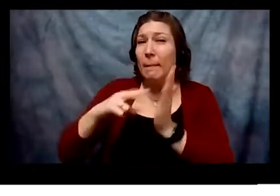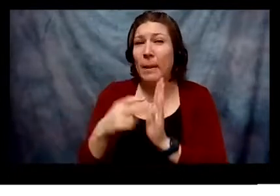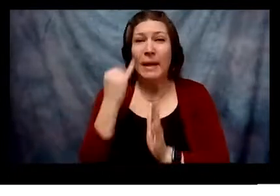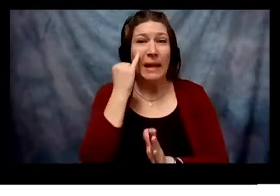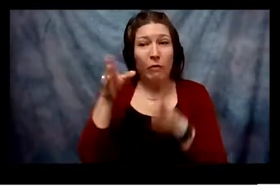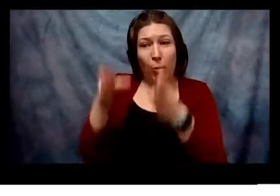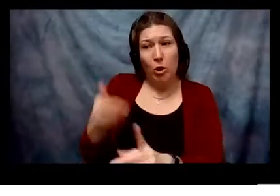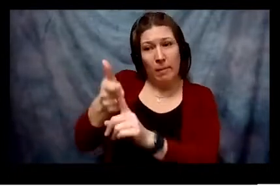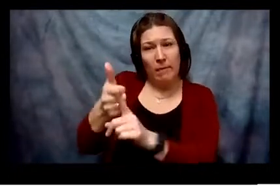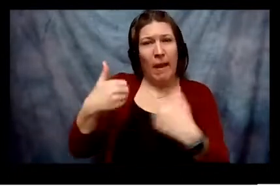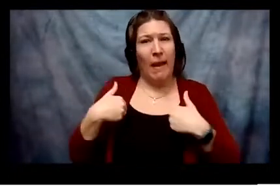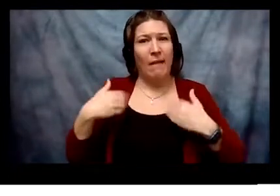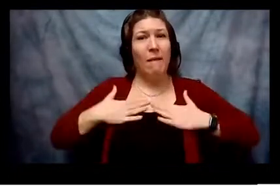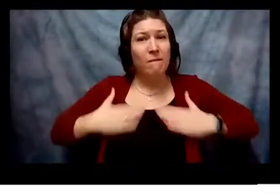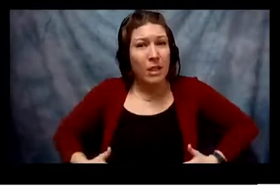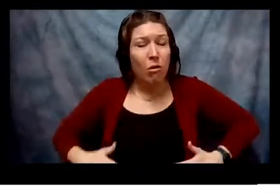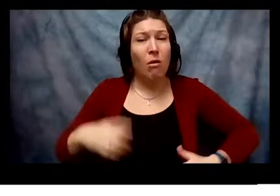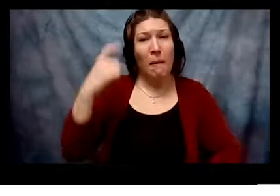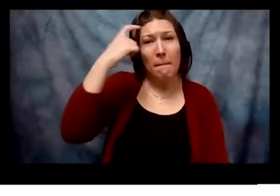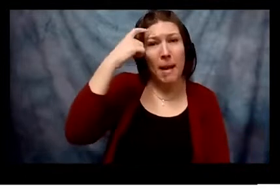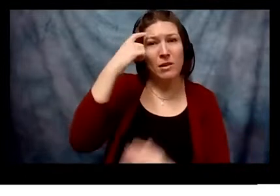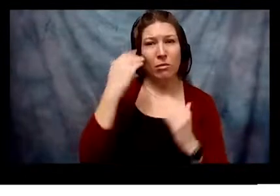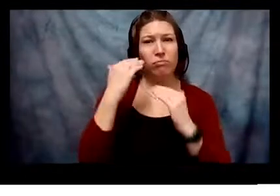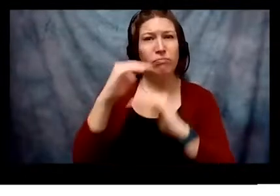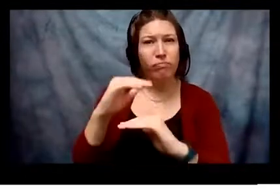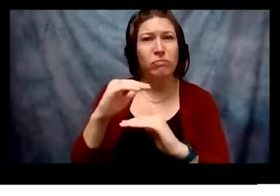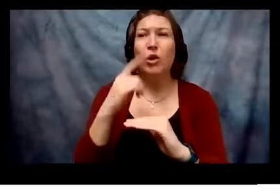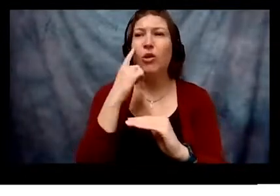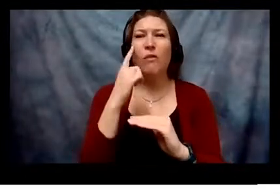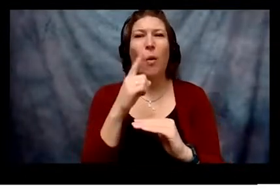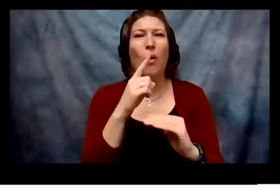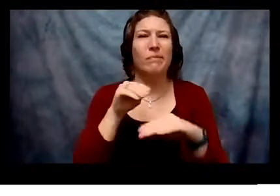mental impairment that limits one or more major life activities,